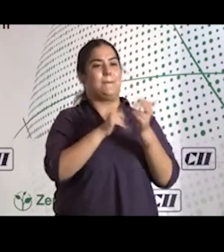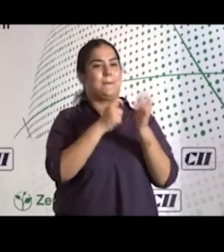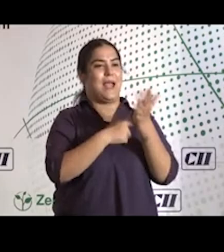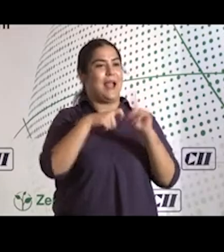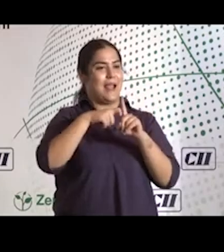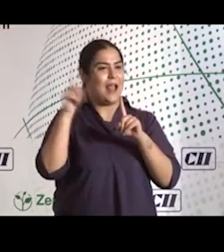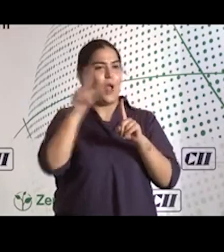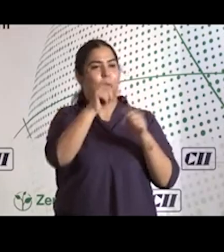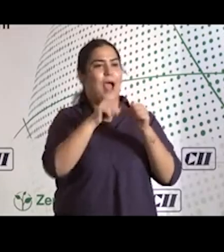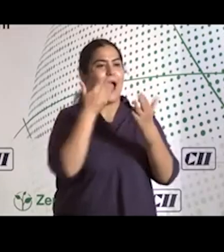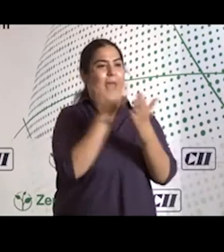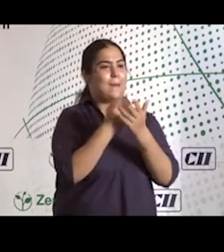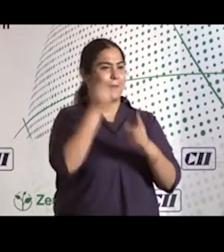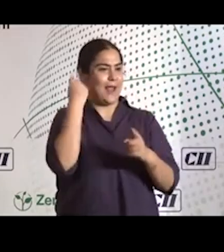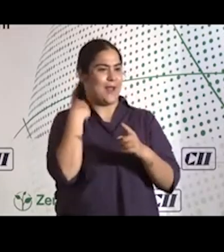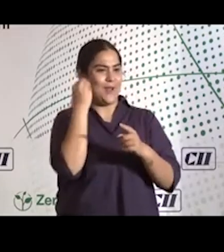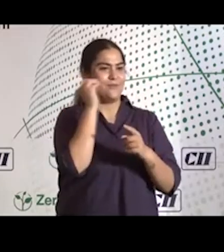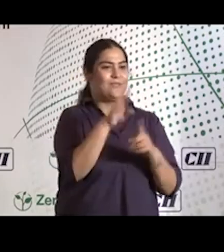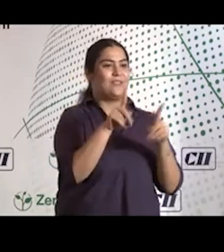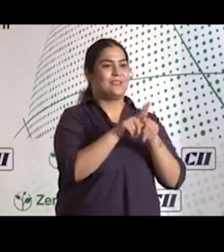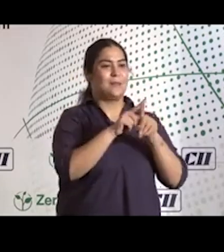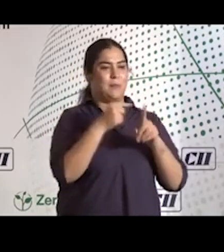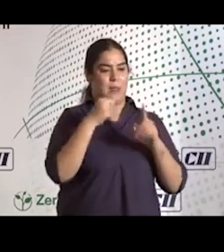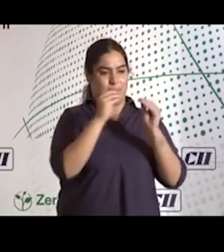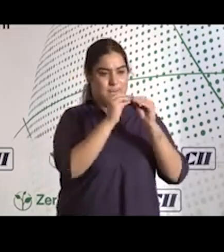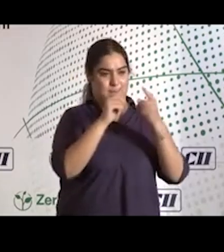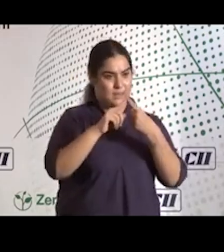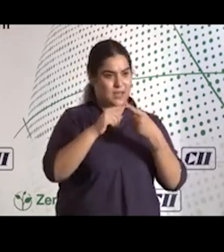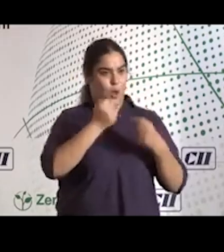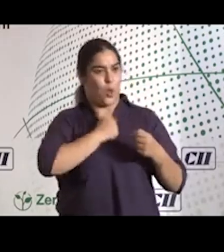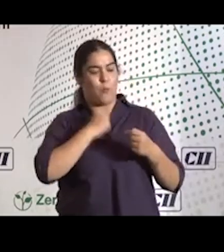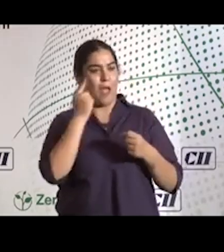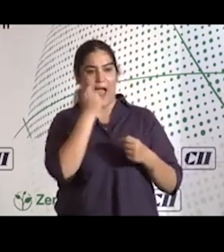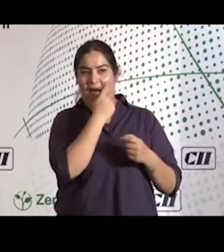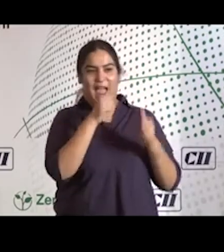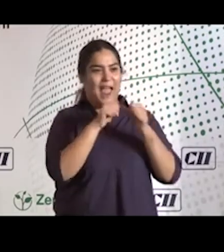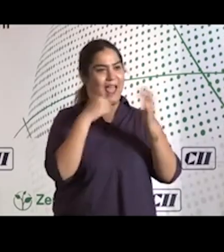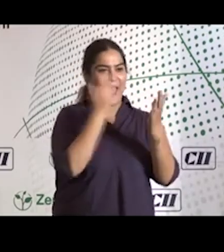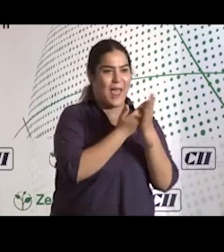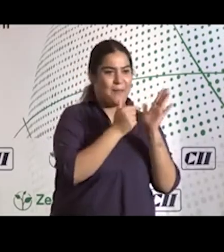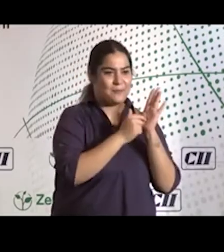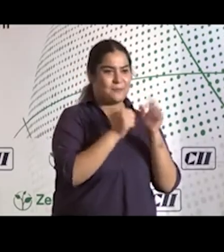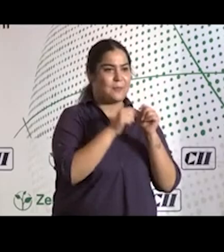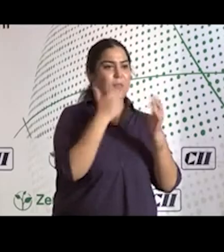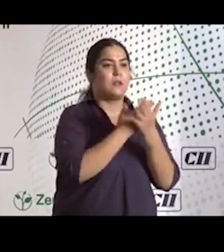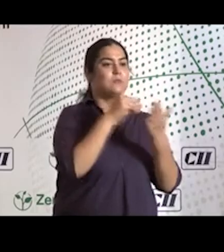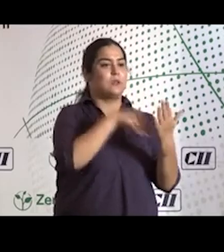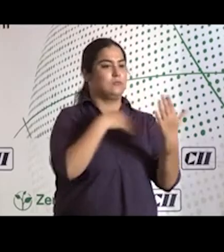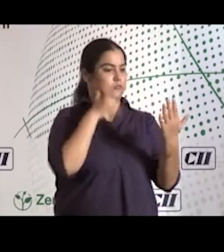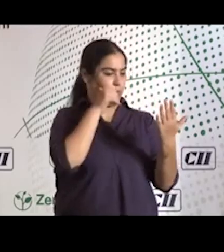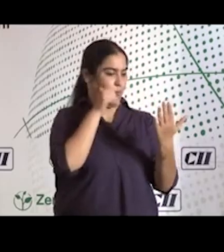It's a it's a really fantastic app. Everyone can download this for free. And the people who have experience